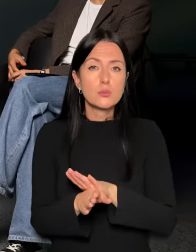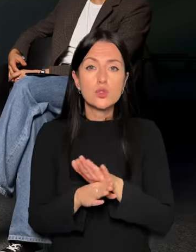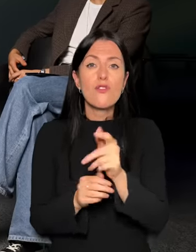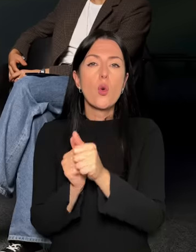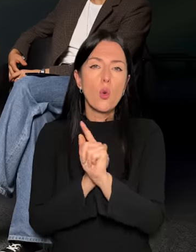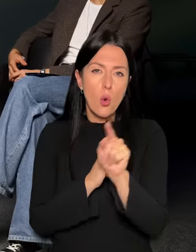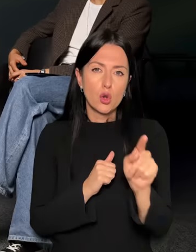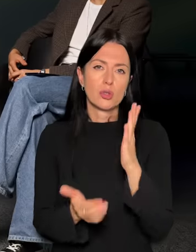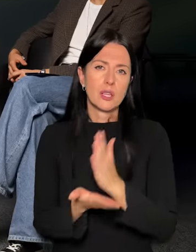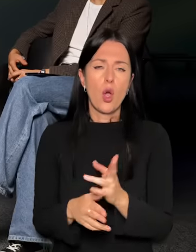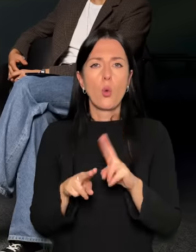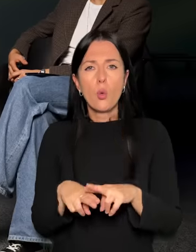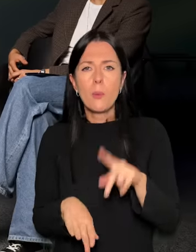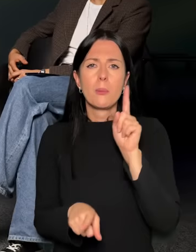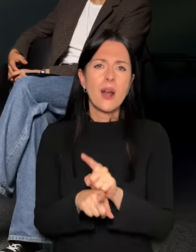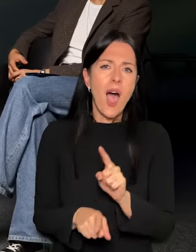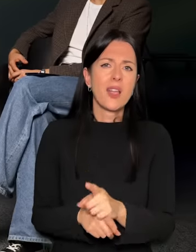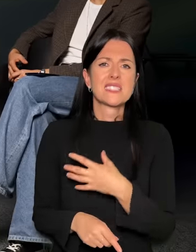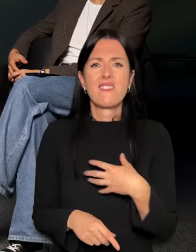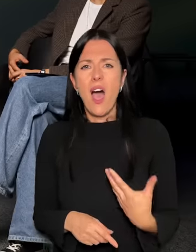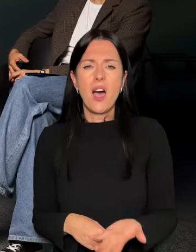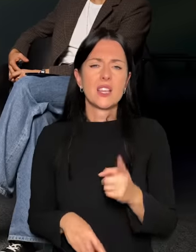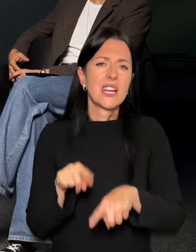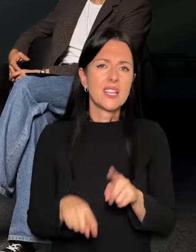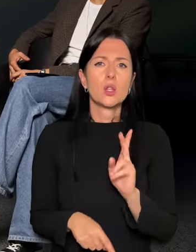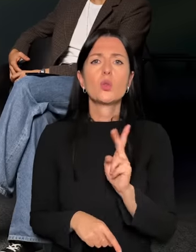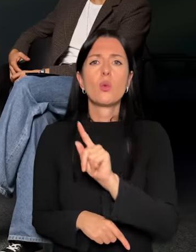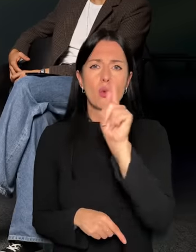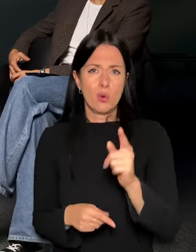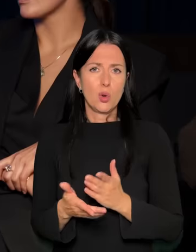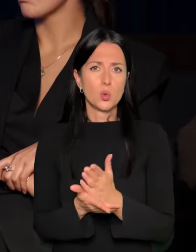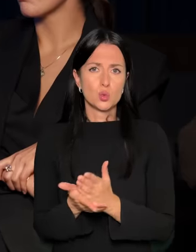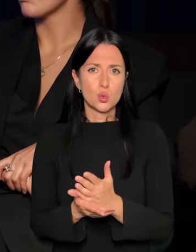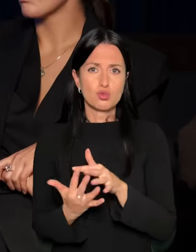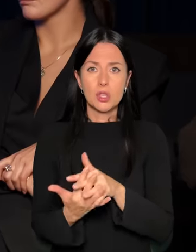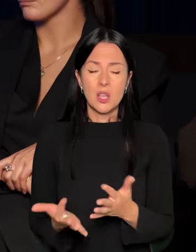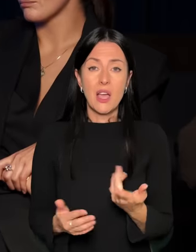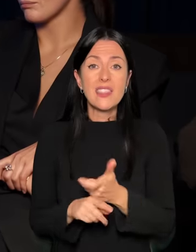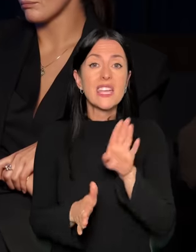I'm sure that everyone has a friend, brother, relative, or someone who serves. And it will be worst